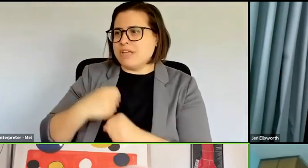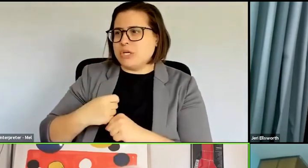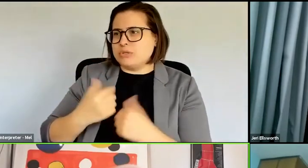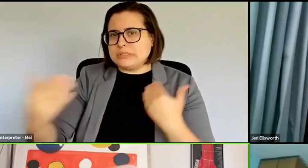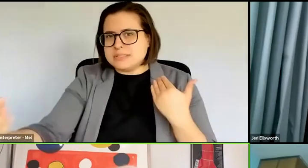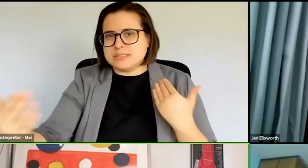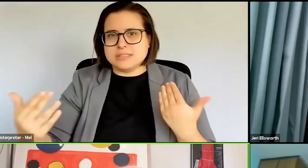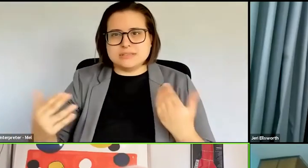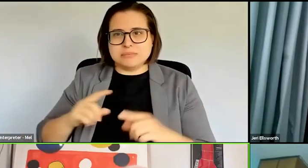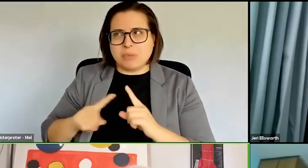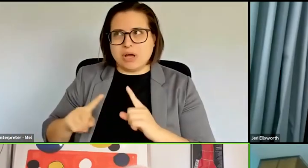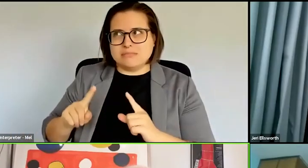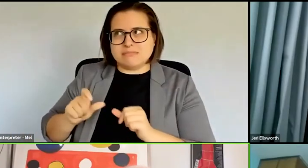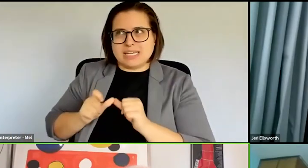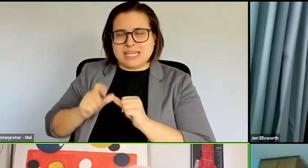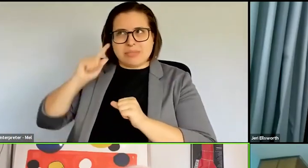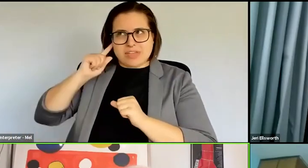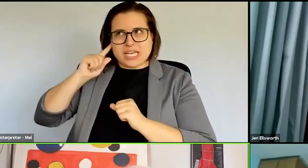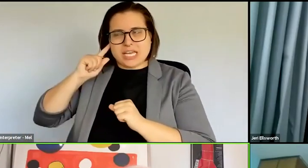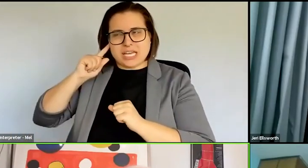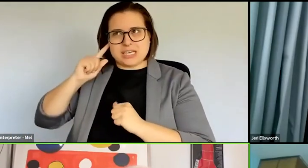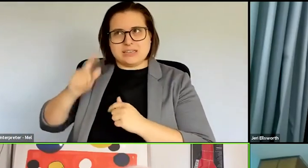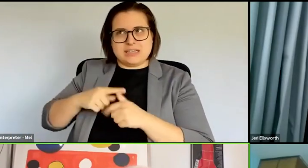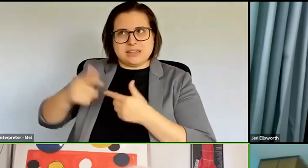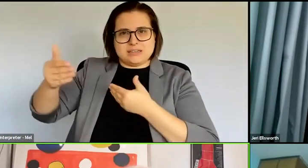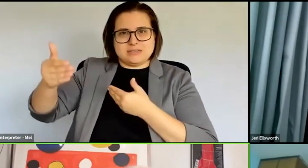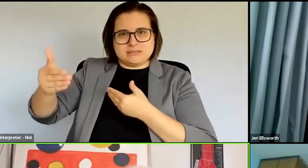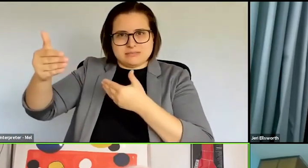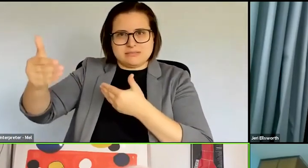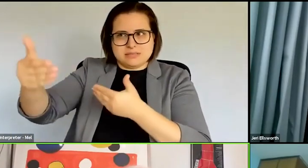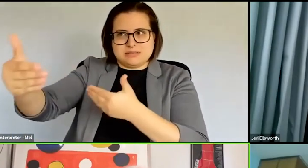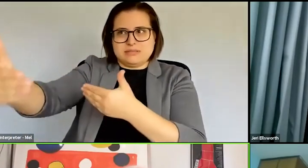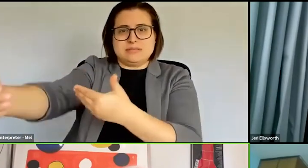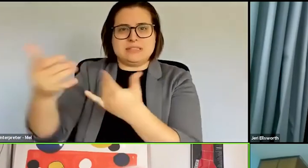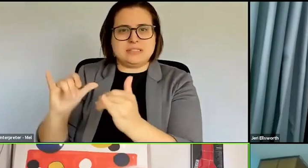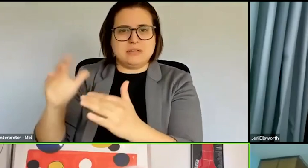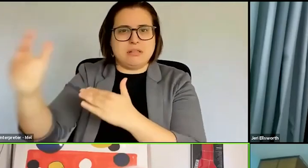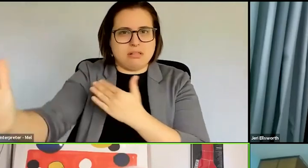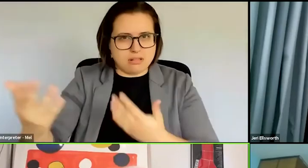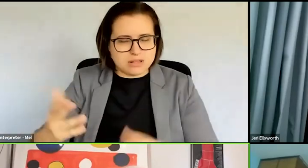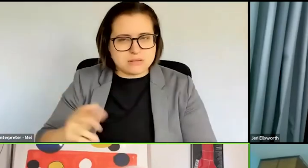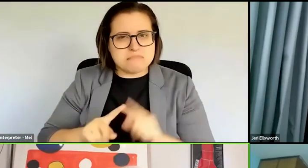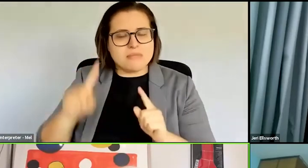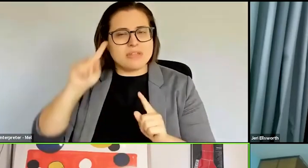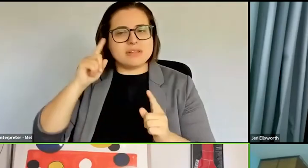so things take longer than you might think, but I I think that the idea of choice and selection